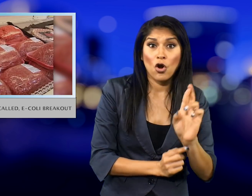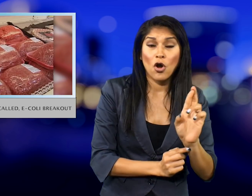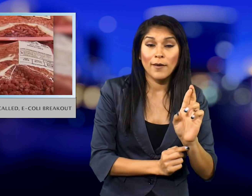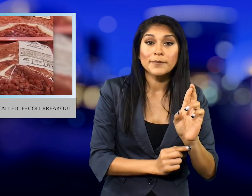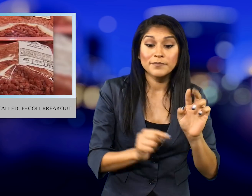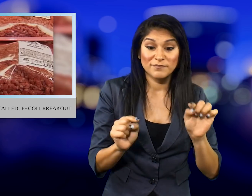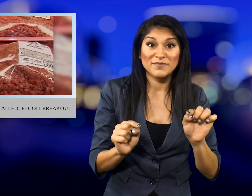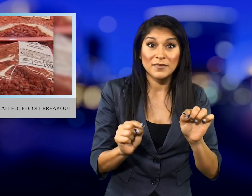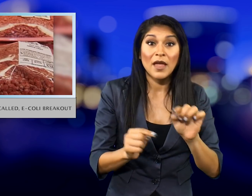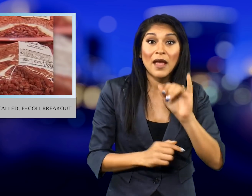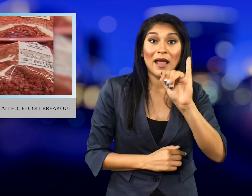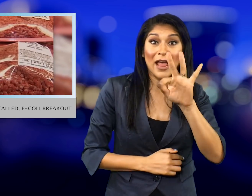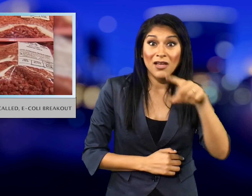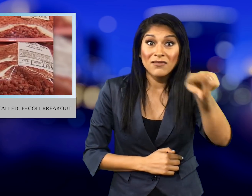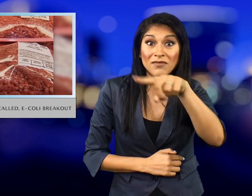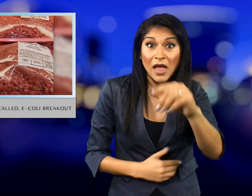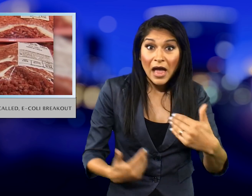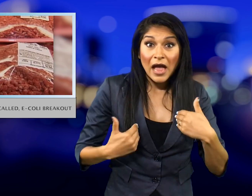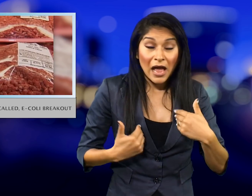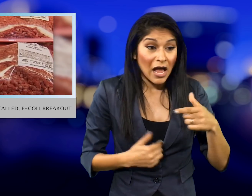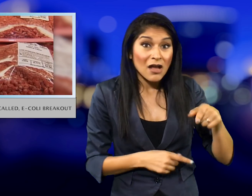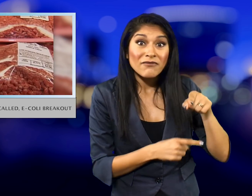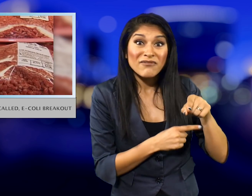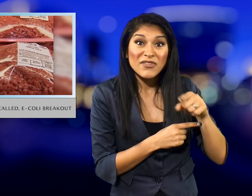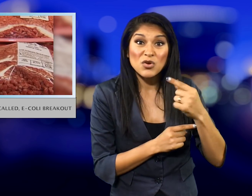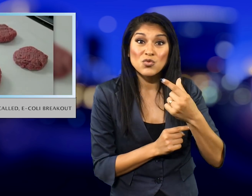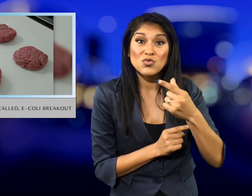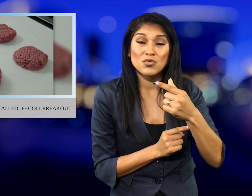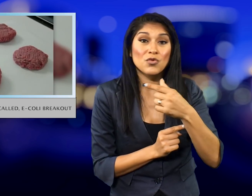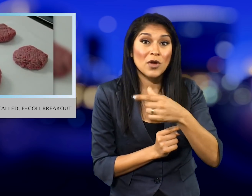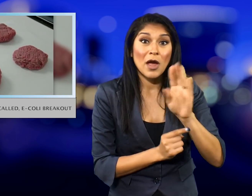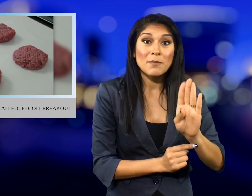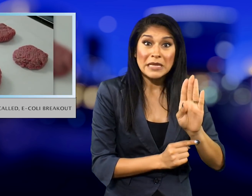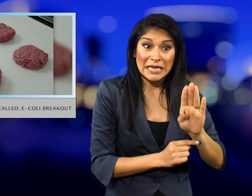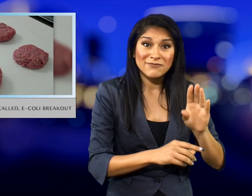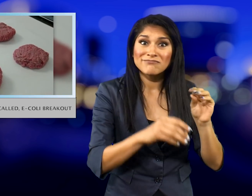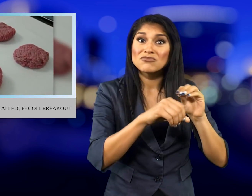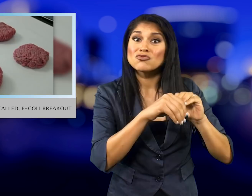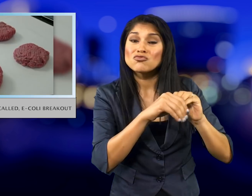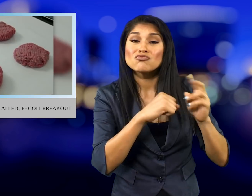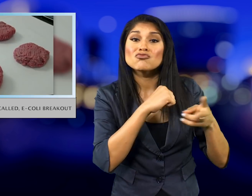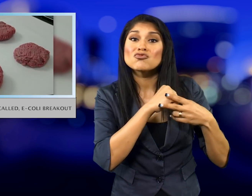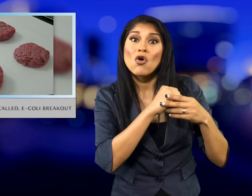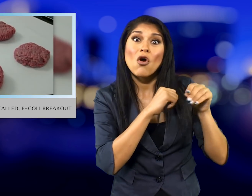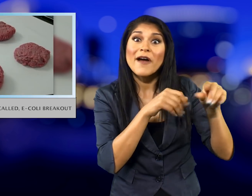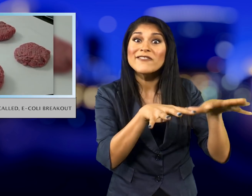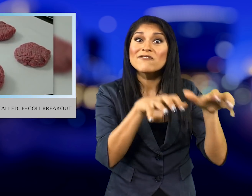If you still have ground chuck in your freezer with that mark, you should throw it away or